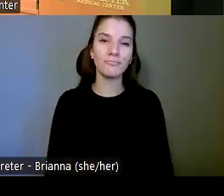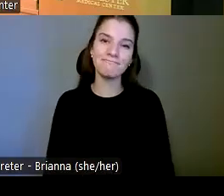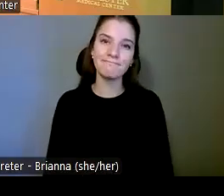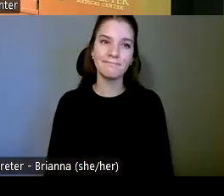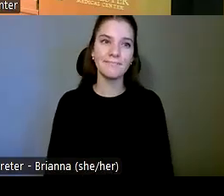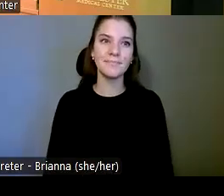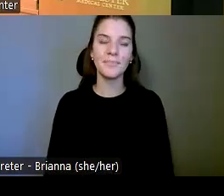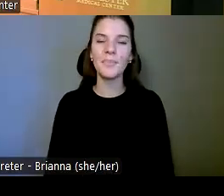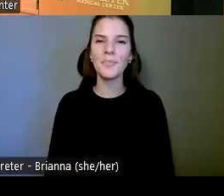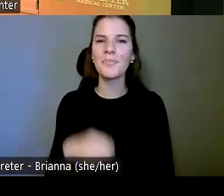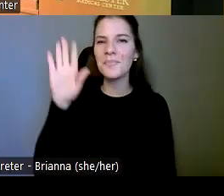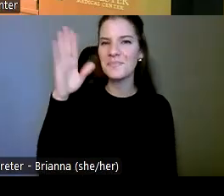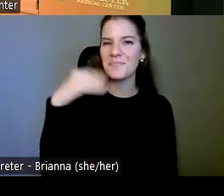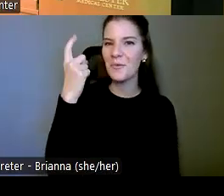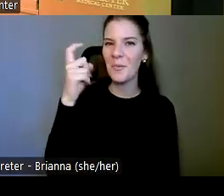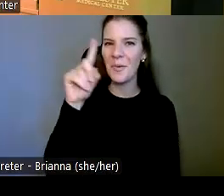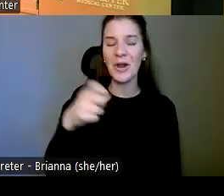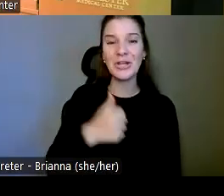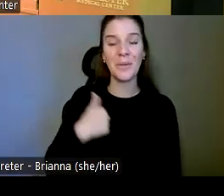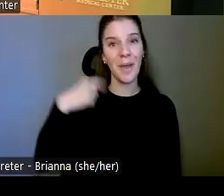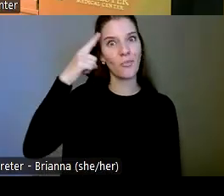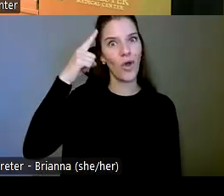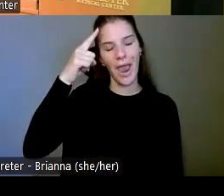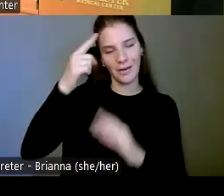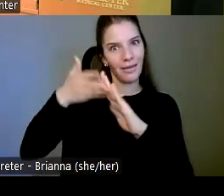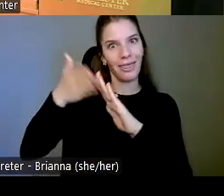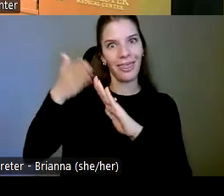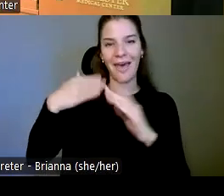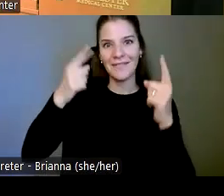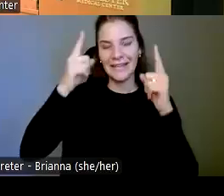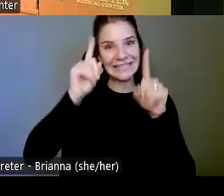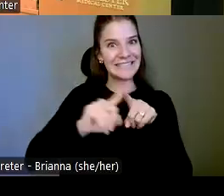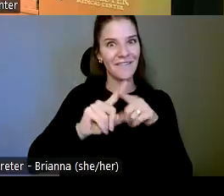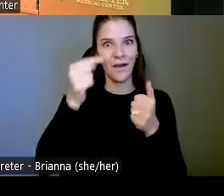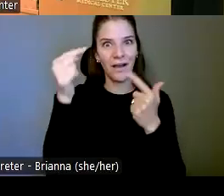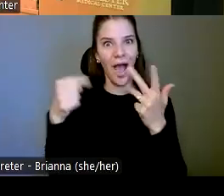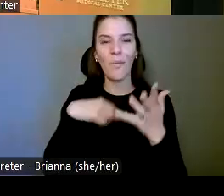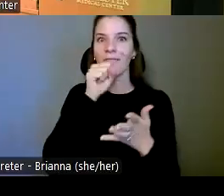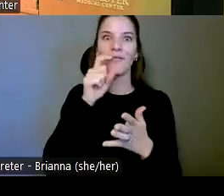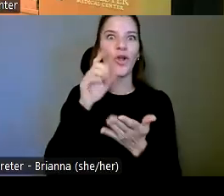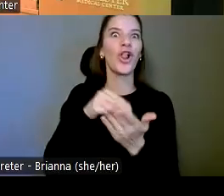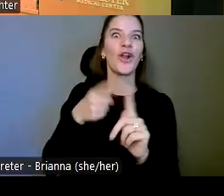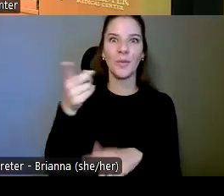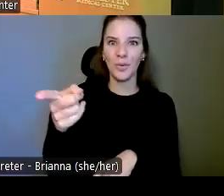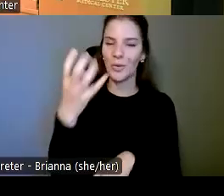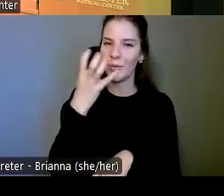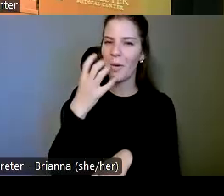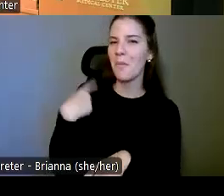sorry one more question I'm sorry my brain is running a mile or million with so many different things that I would love to learn from you. One question I had is especially when you